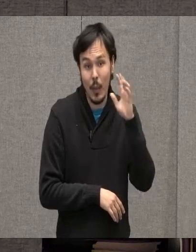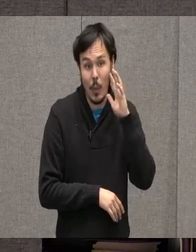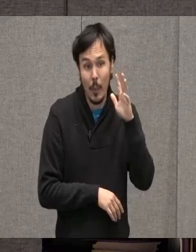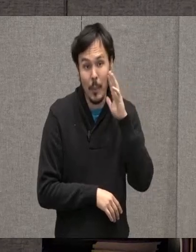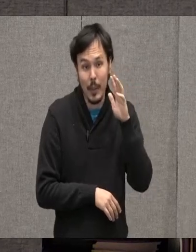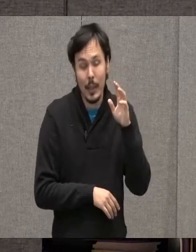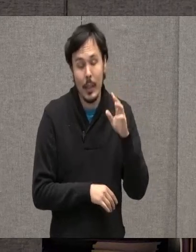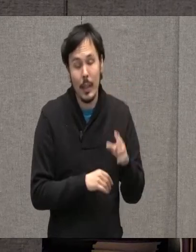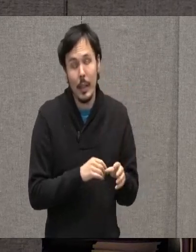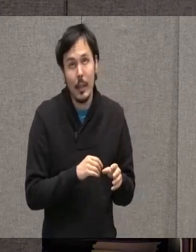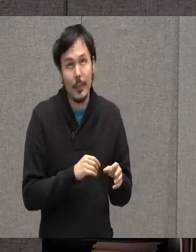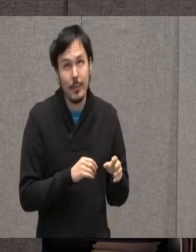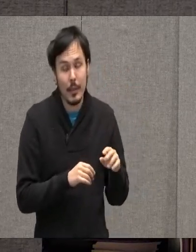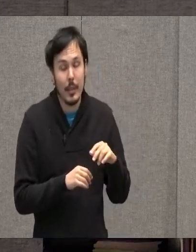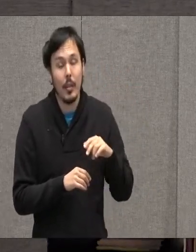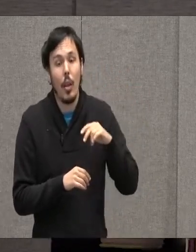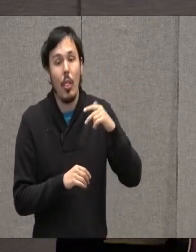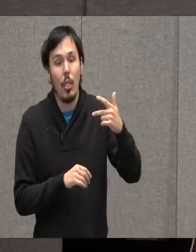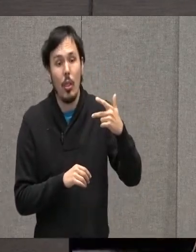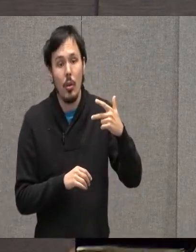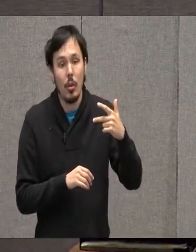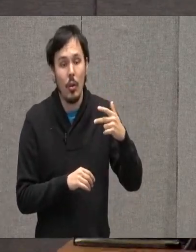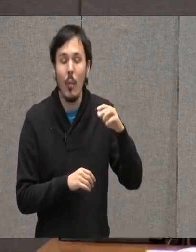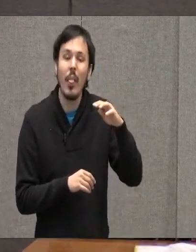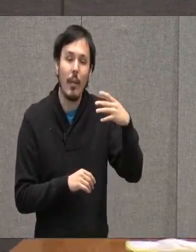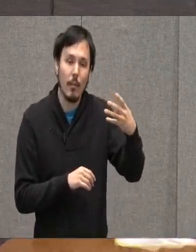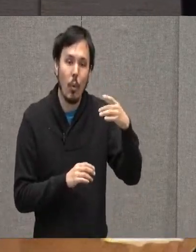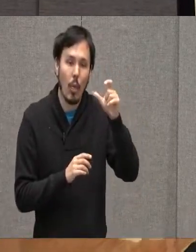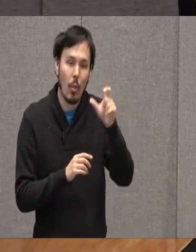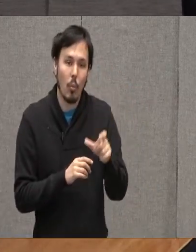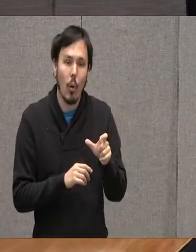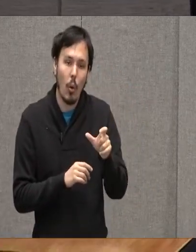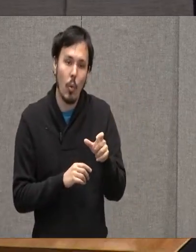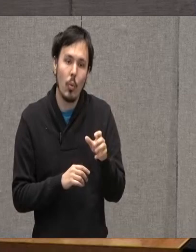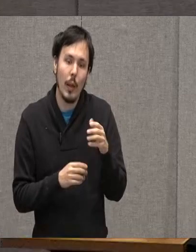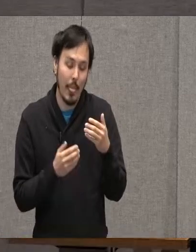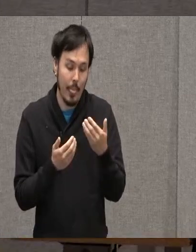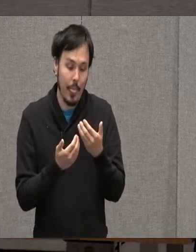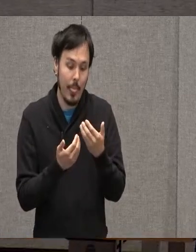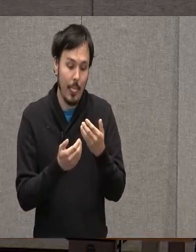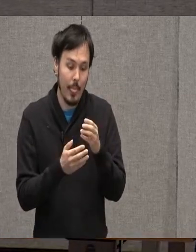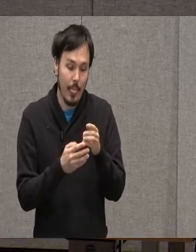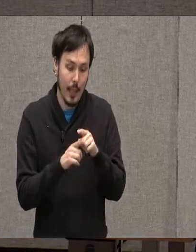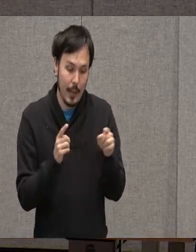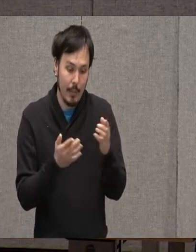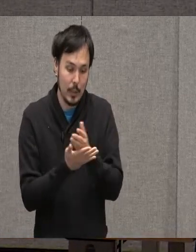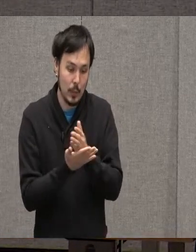So the patterns are very interesting that happen with these numbers. We're going to talk about a few other ways